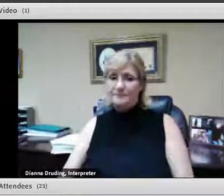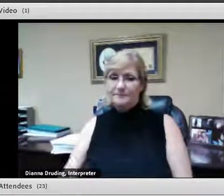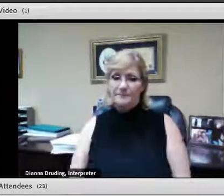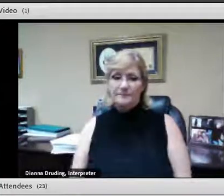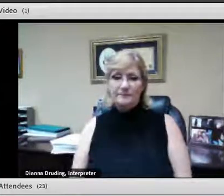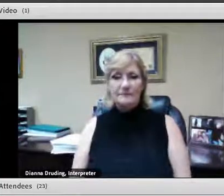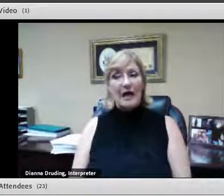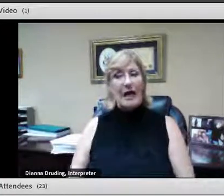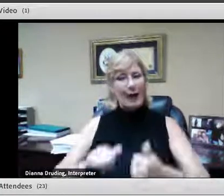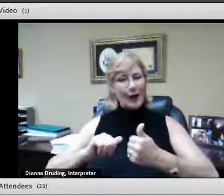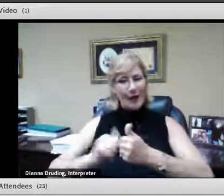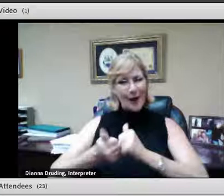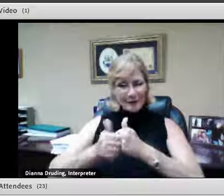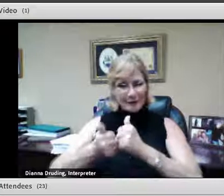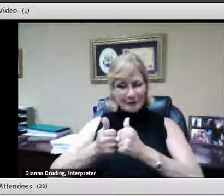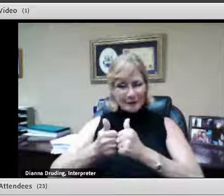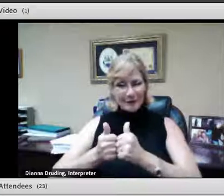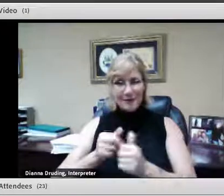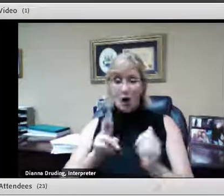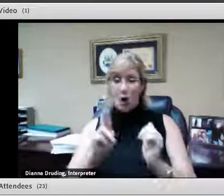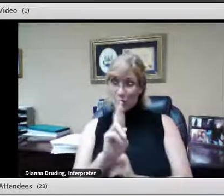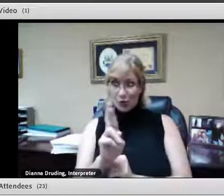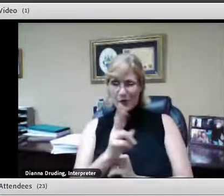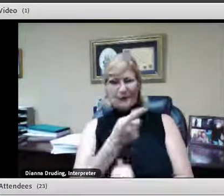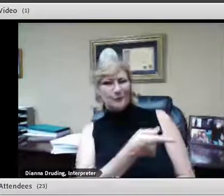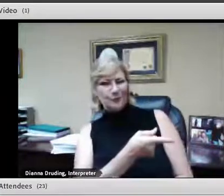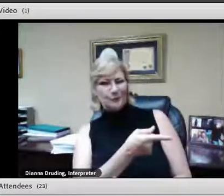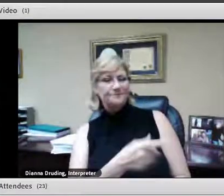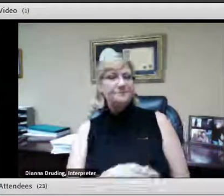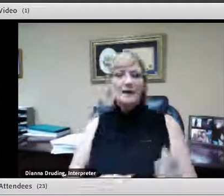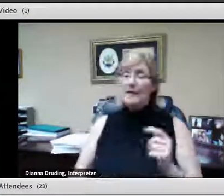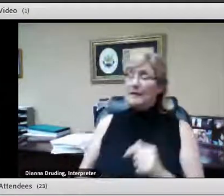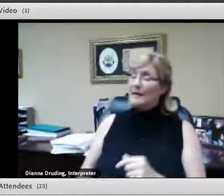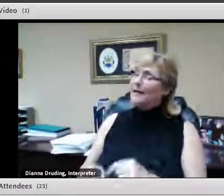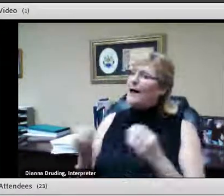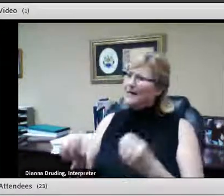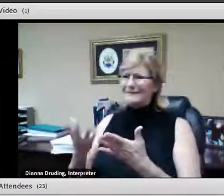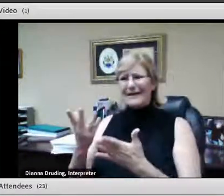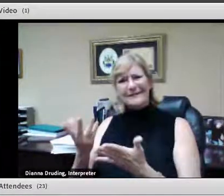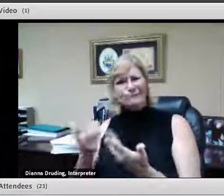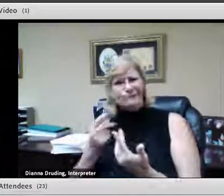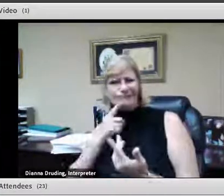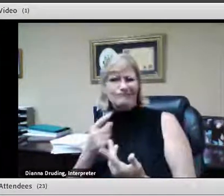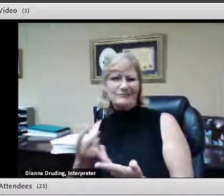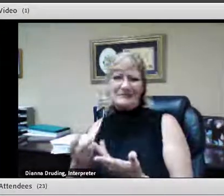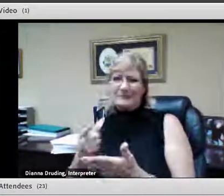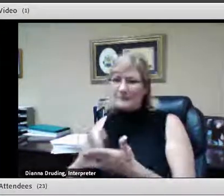Competition. Ryan, this is you. Ryan: Yeah, competition is kind of a controversial word, especially in the classroom.